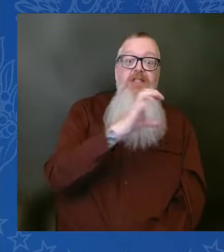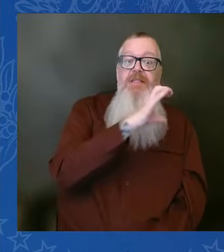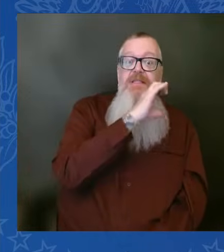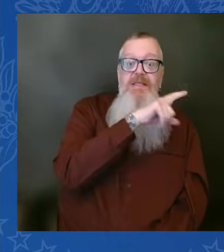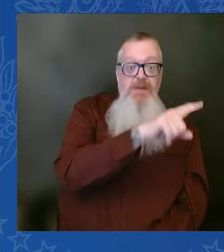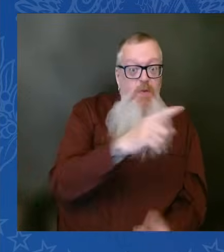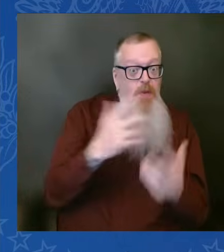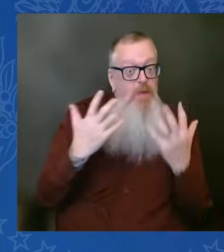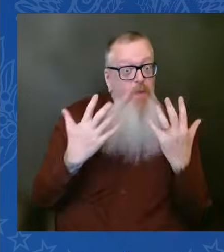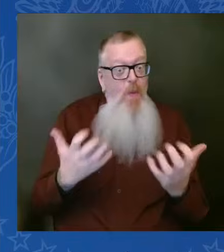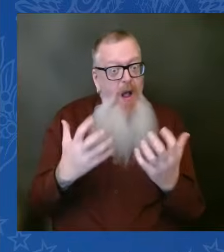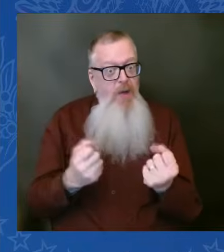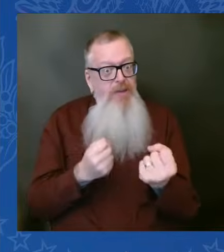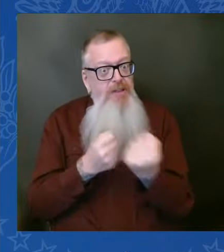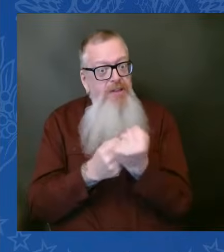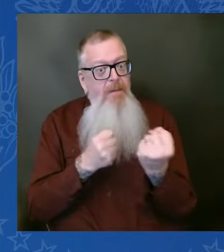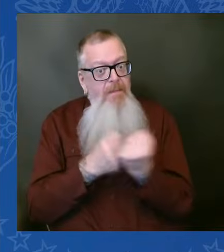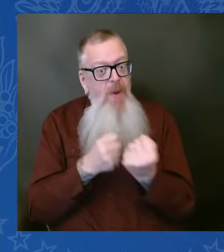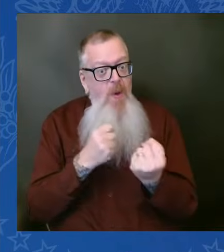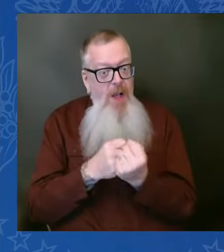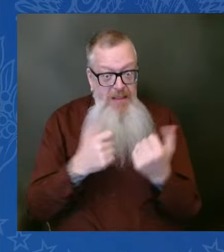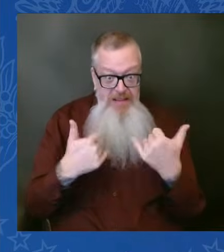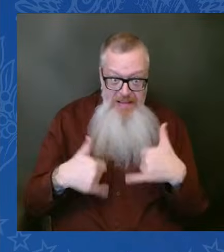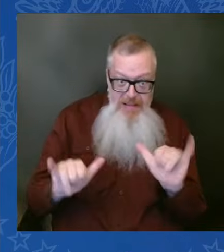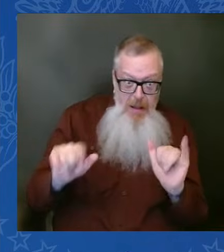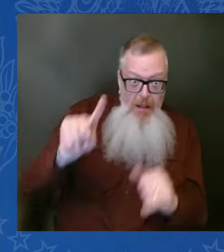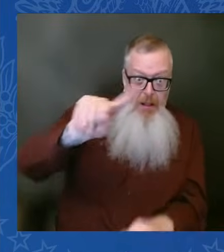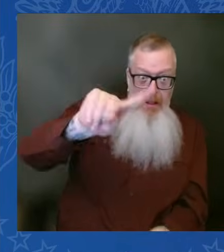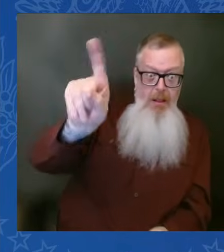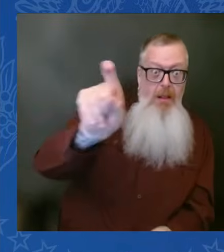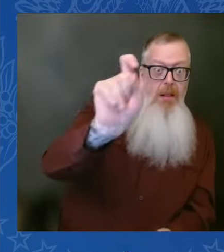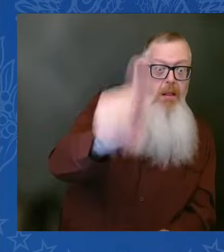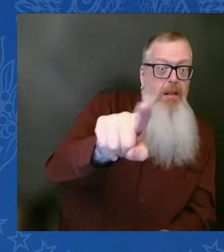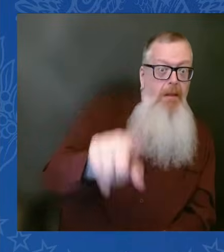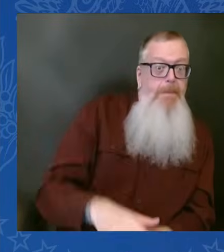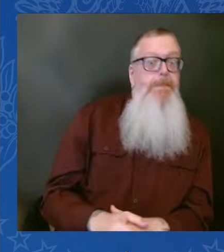I believe the only way for a president to lead America was to lead all of America.